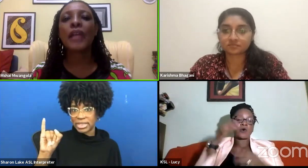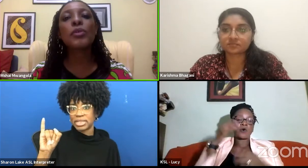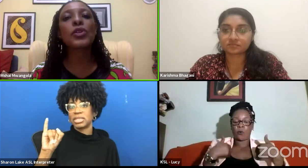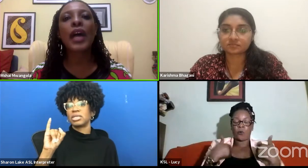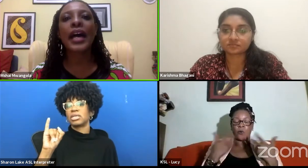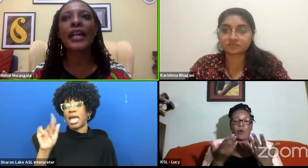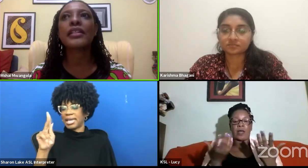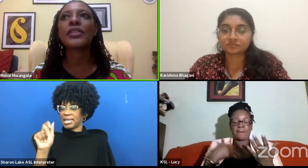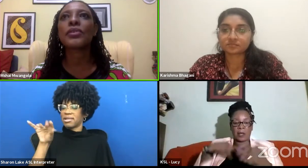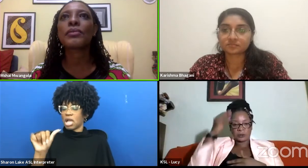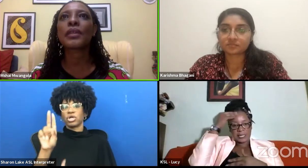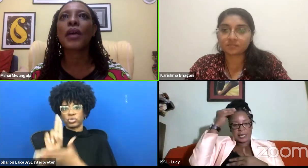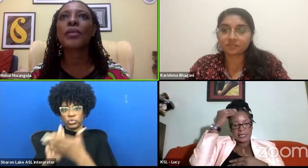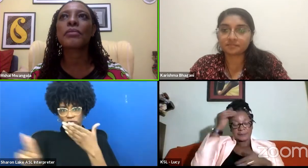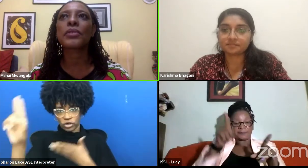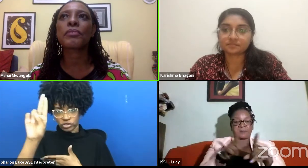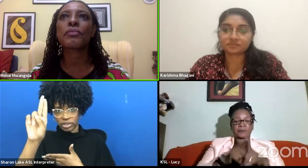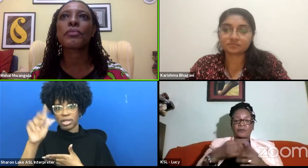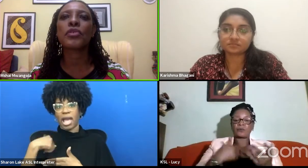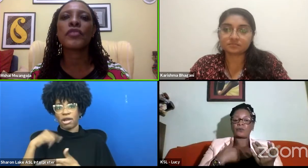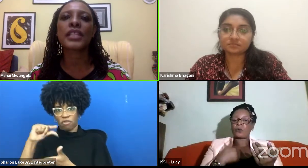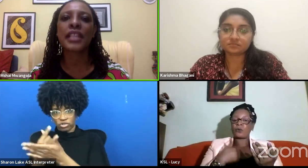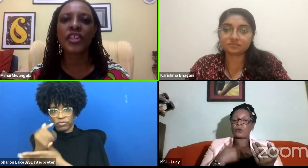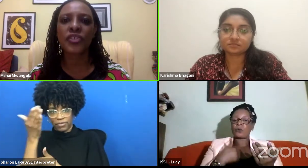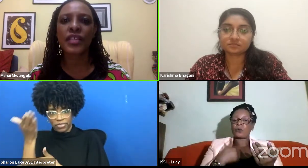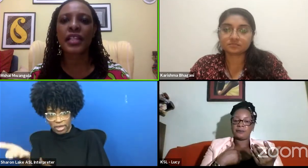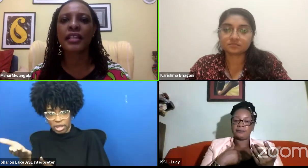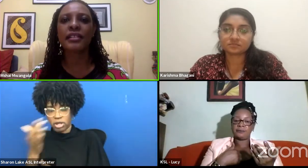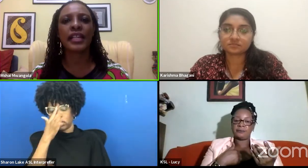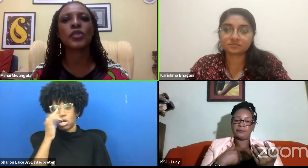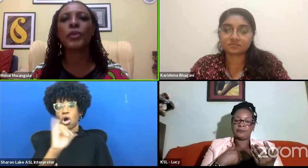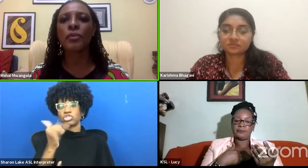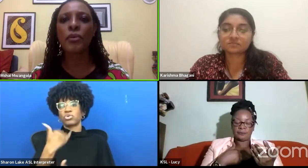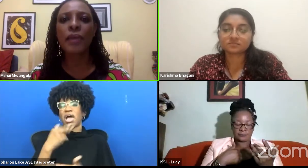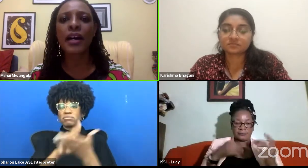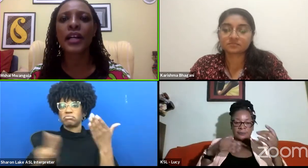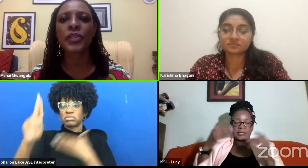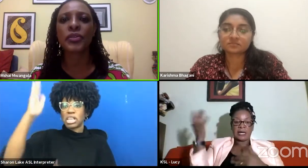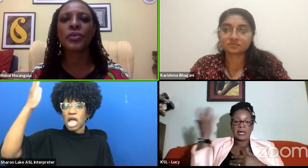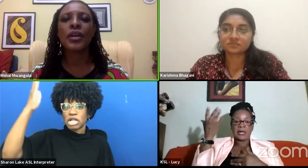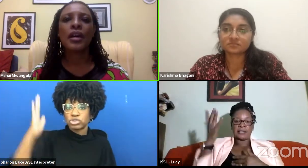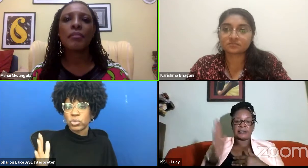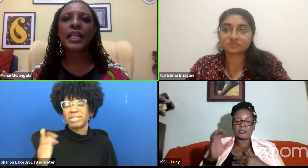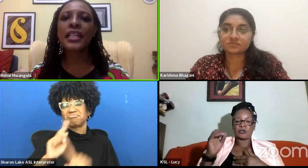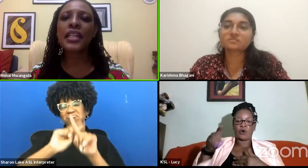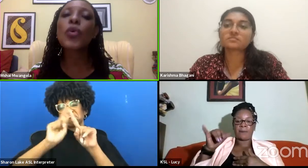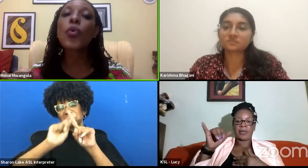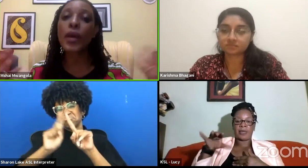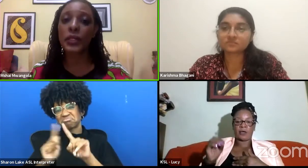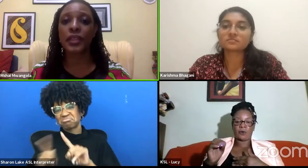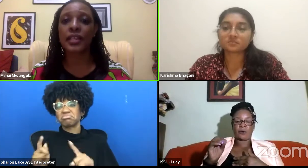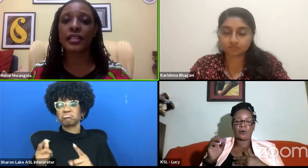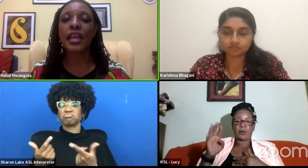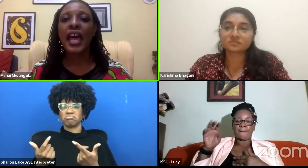And they also had university lecturers like the late Opiyo Mumma, Gachugu Makini, who worked with us.